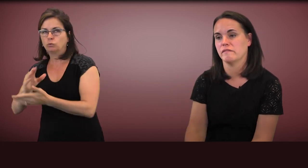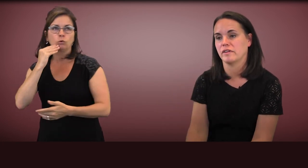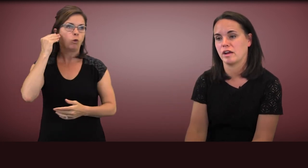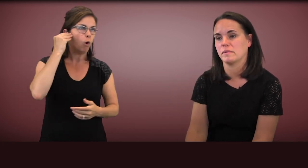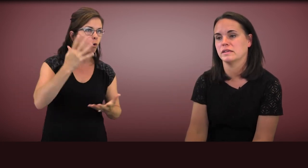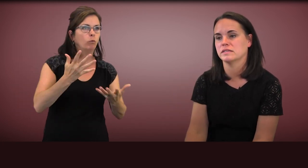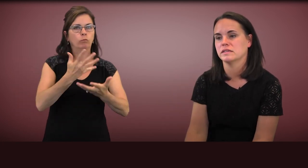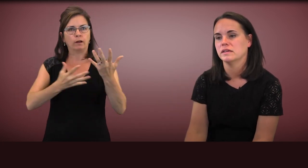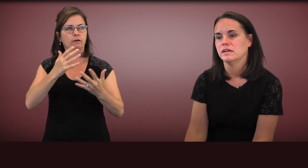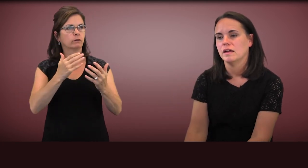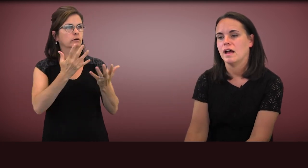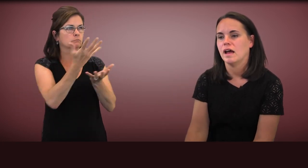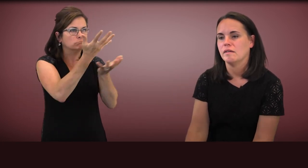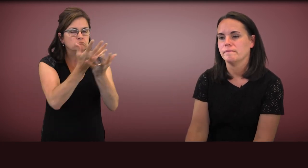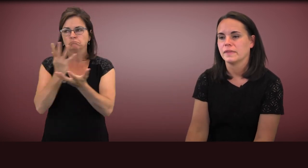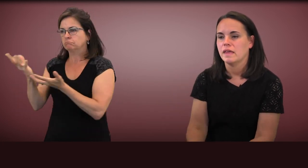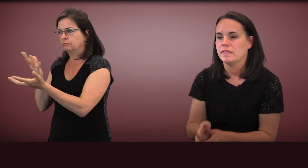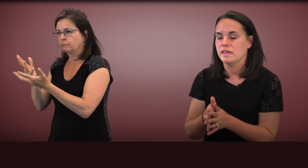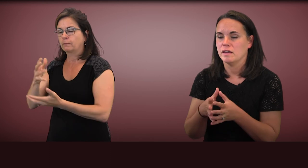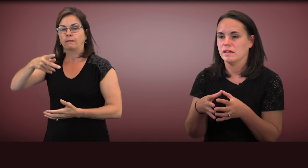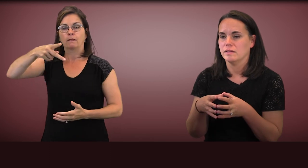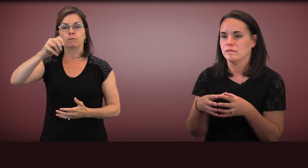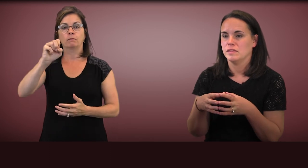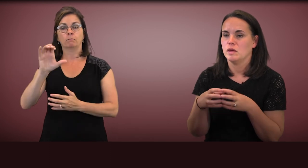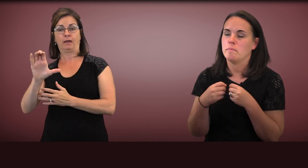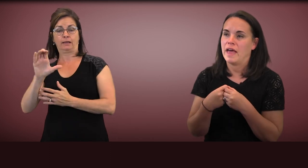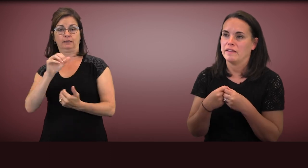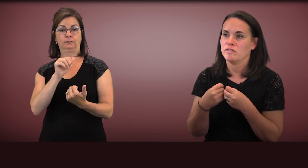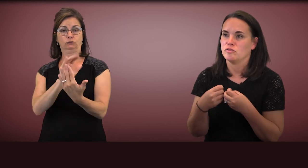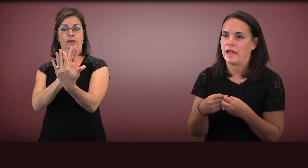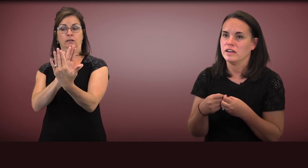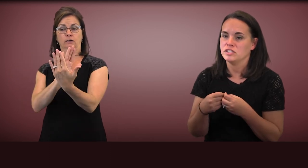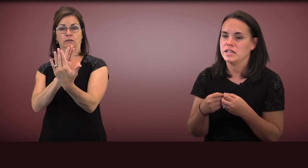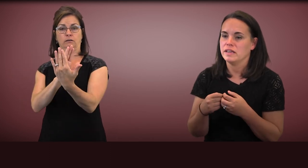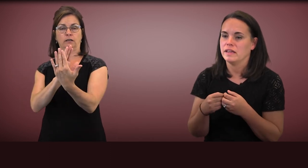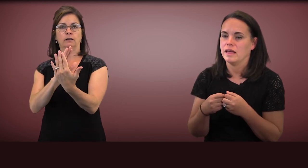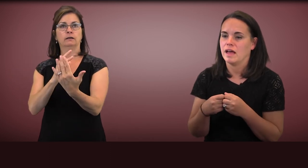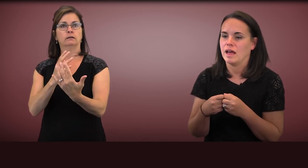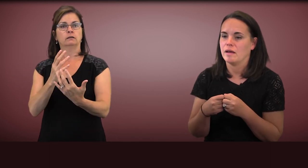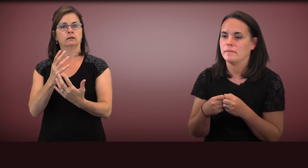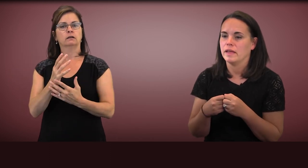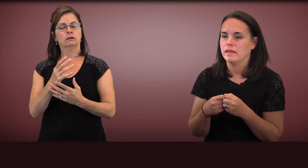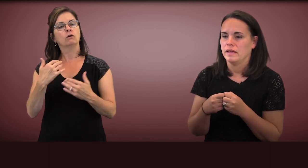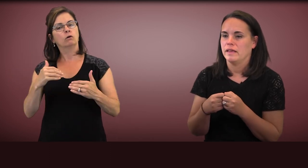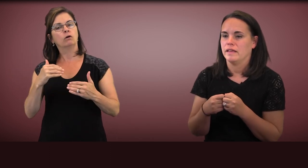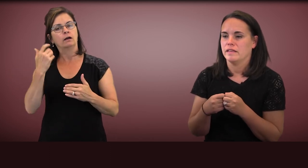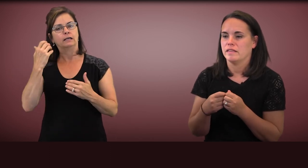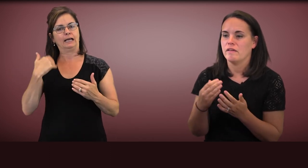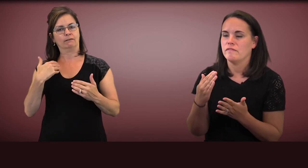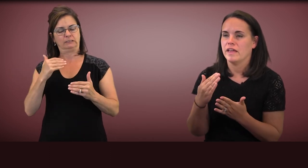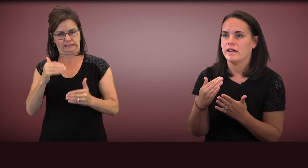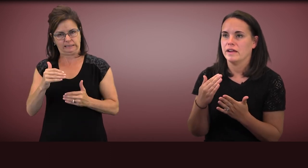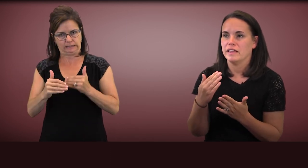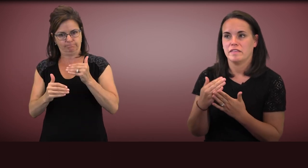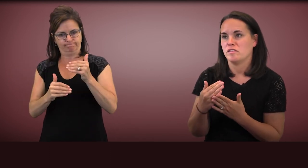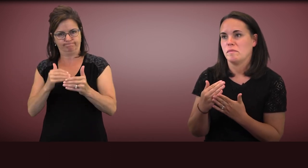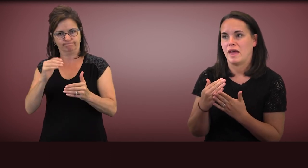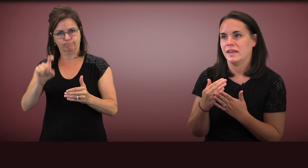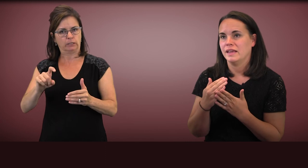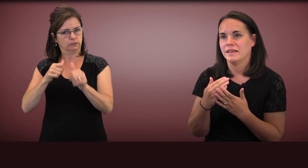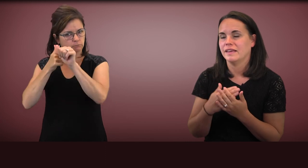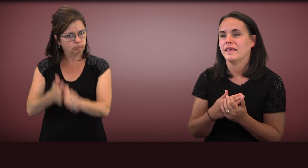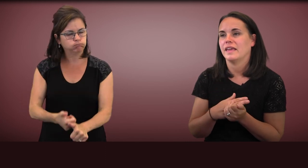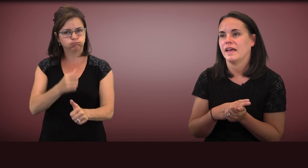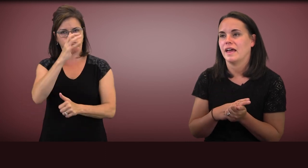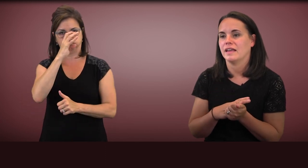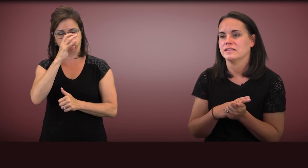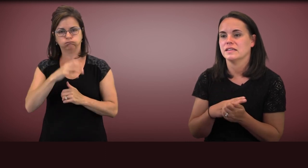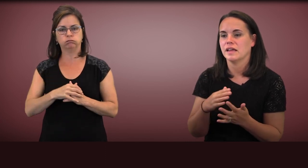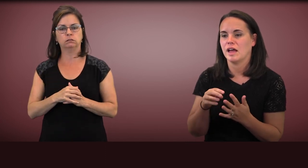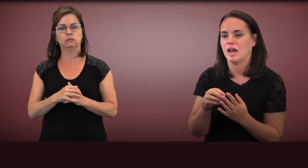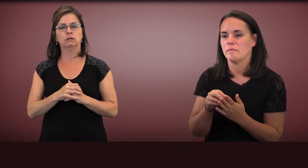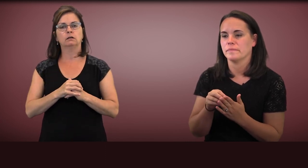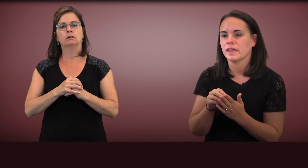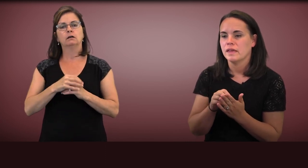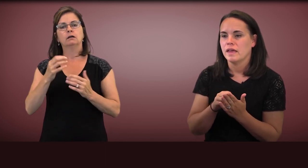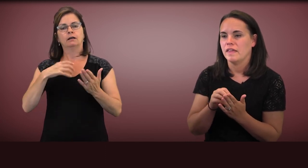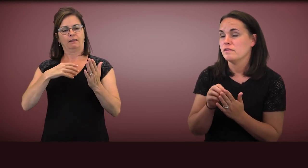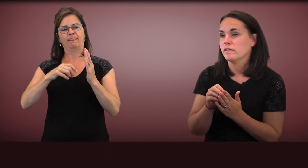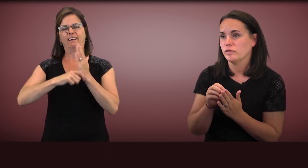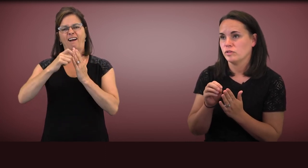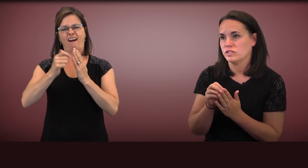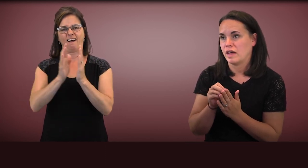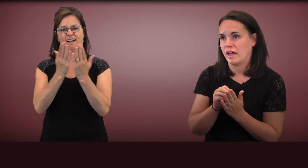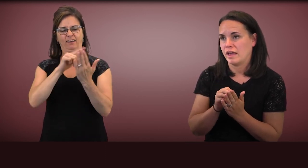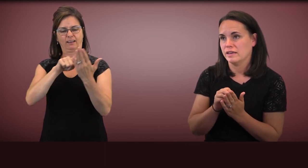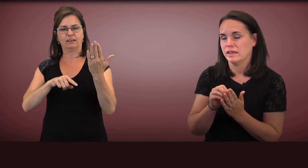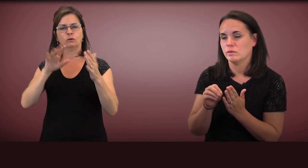in their environment. The PECS strategy is very systematic and the resource guide,